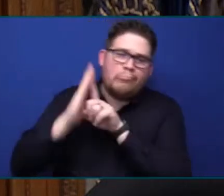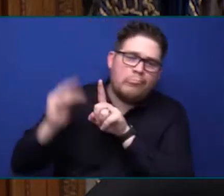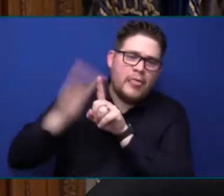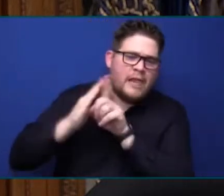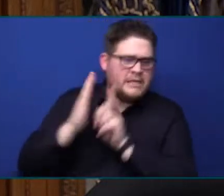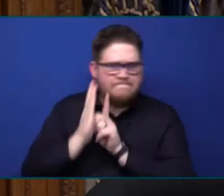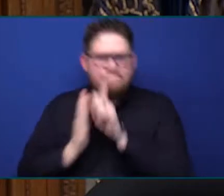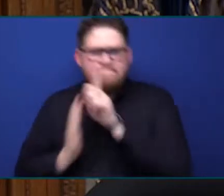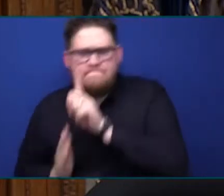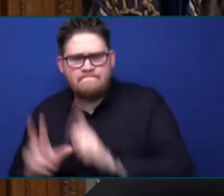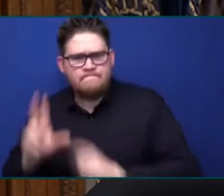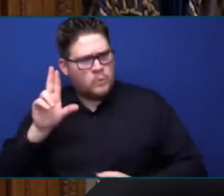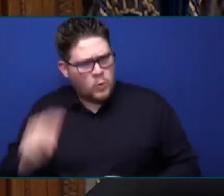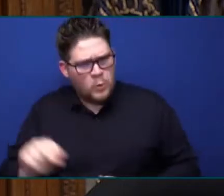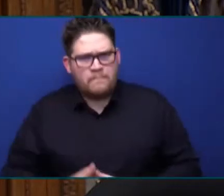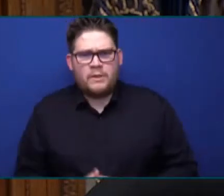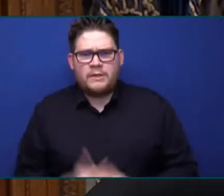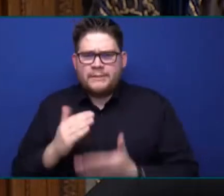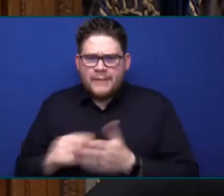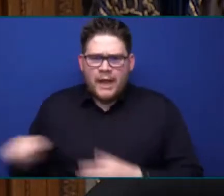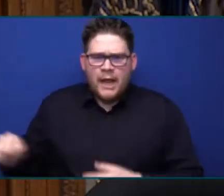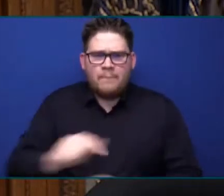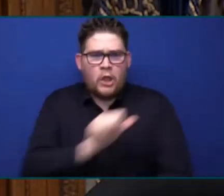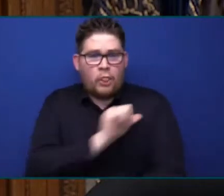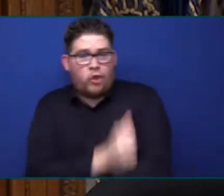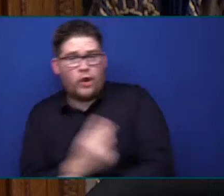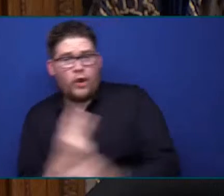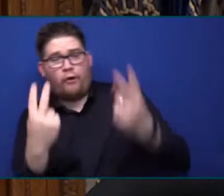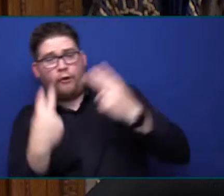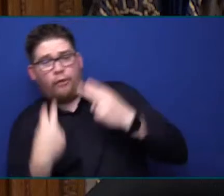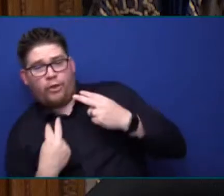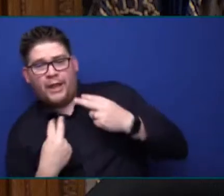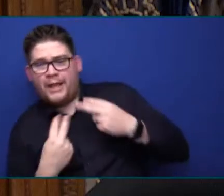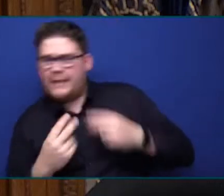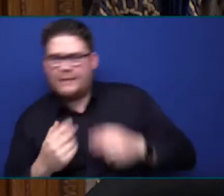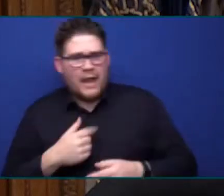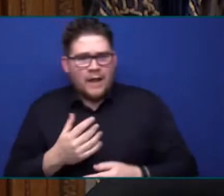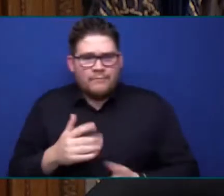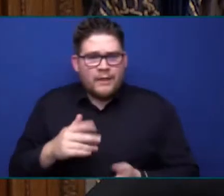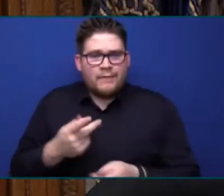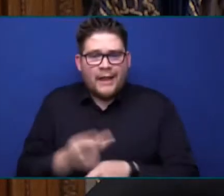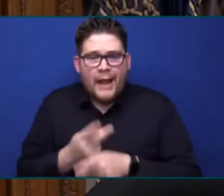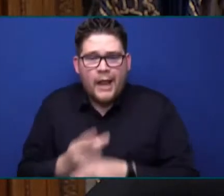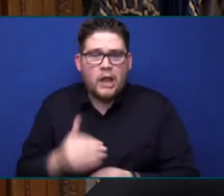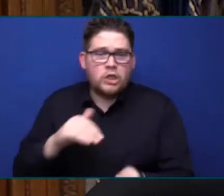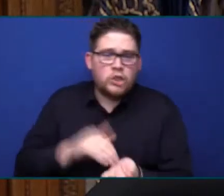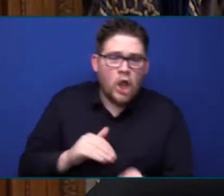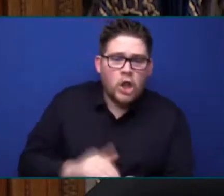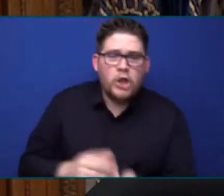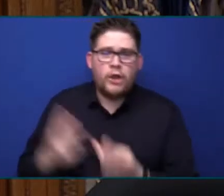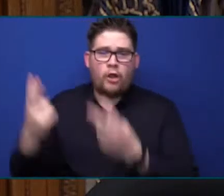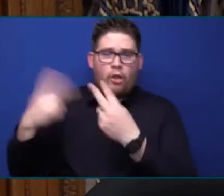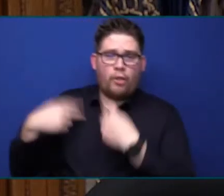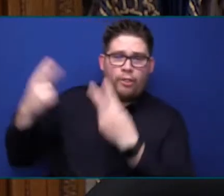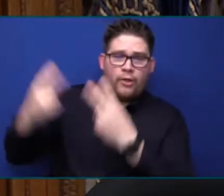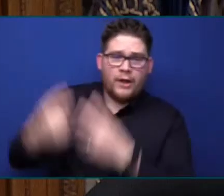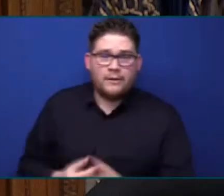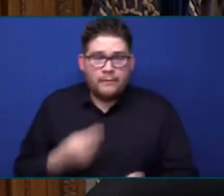health care professionals and employers; (2) the lack of financial support for basic physical and medical needs;